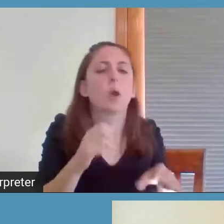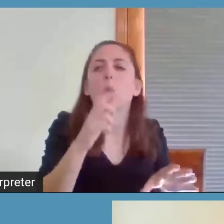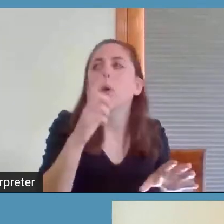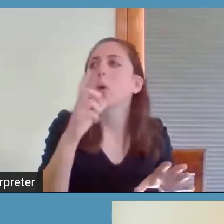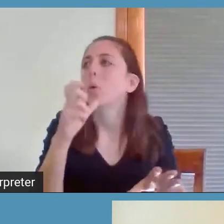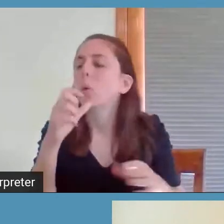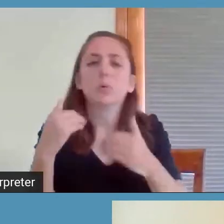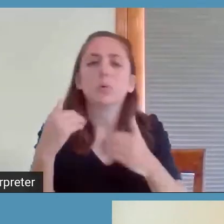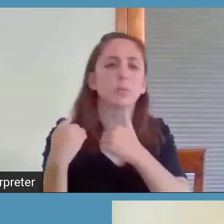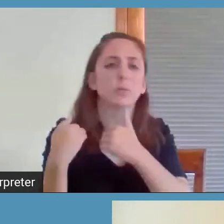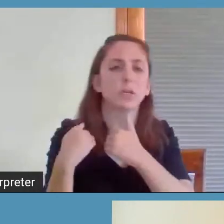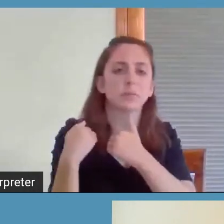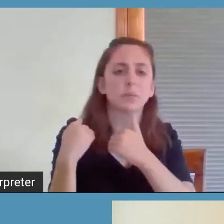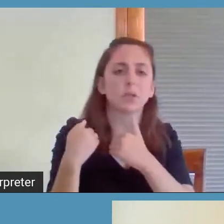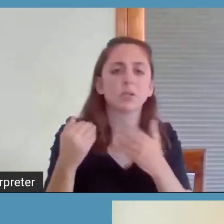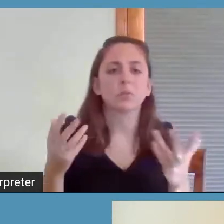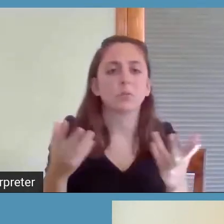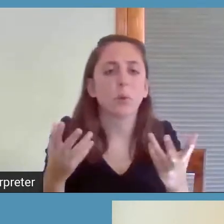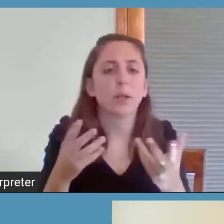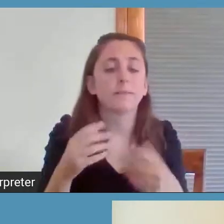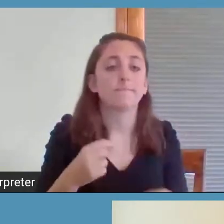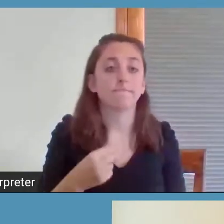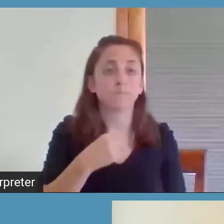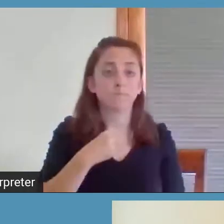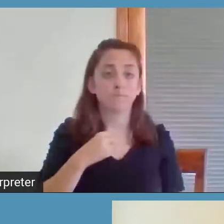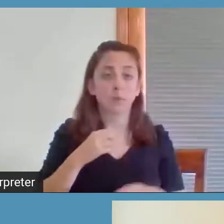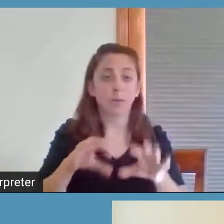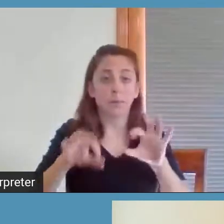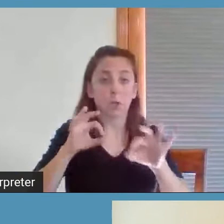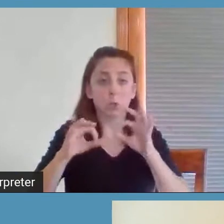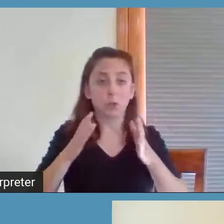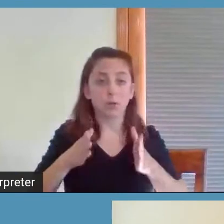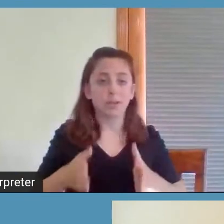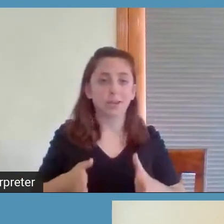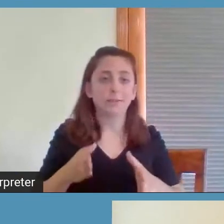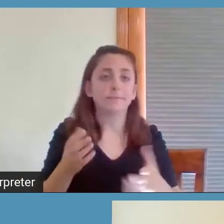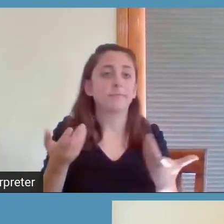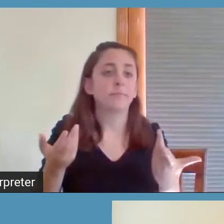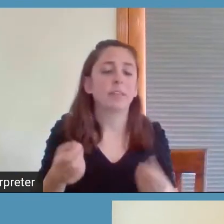like if i'm a curator you know there are things that i need to have like i need to know the space